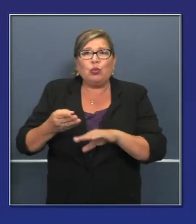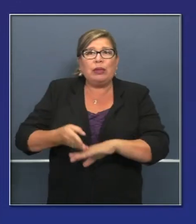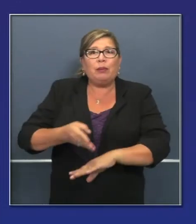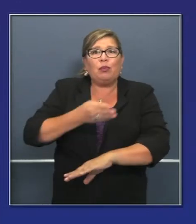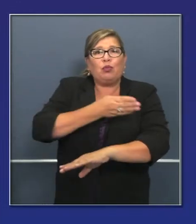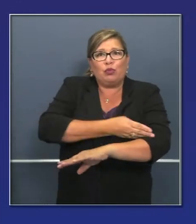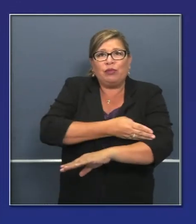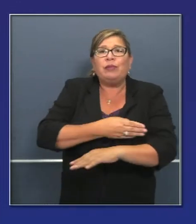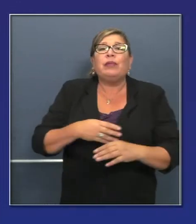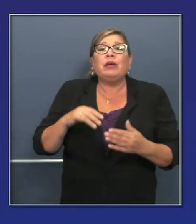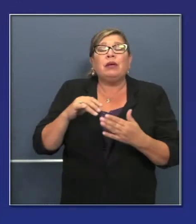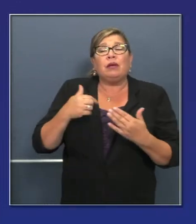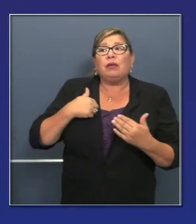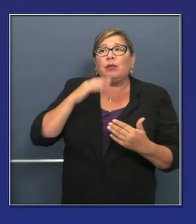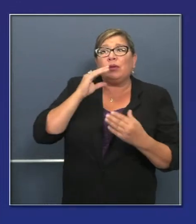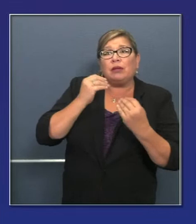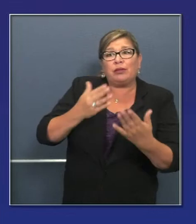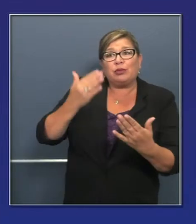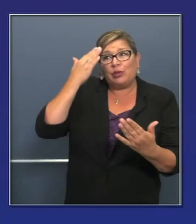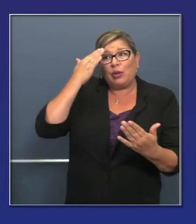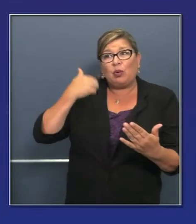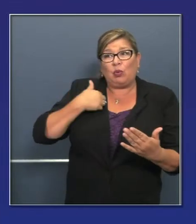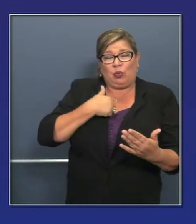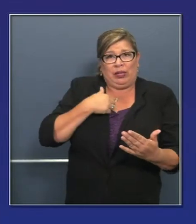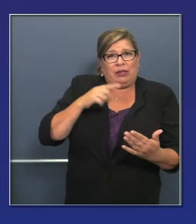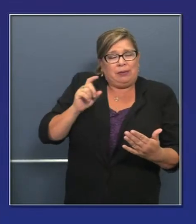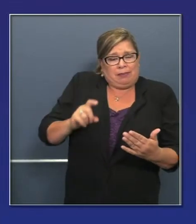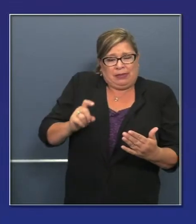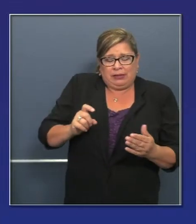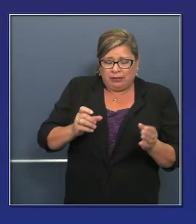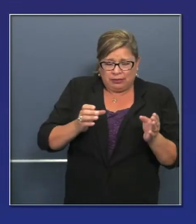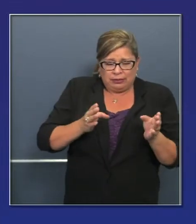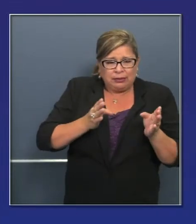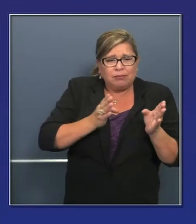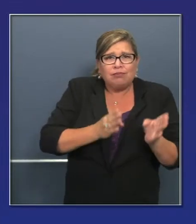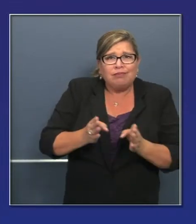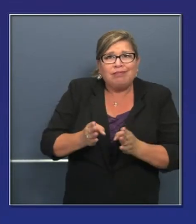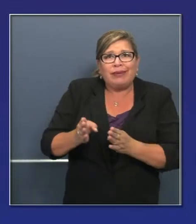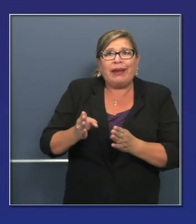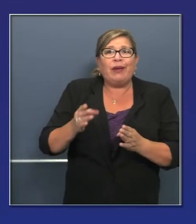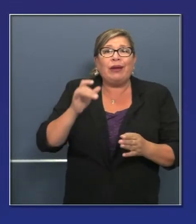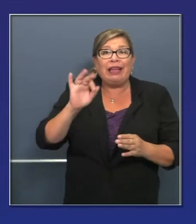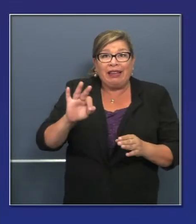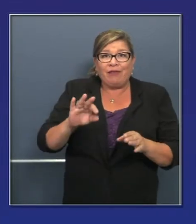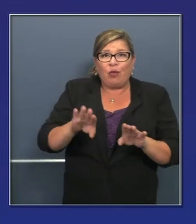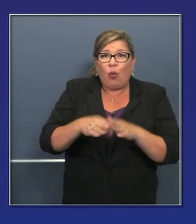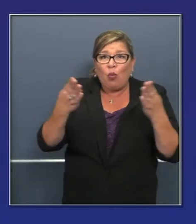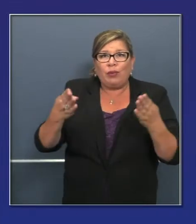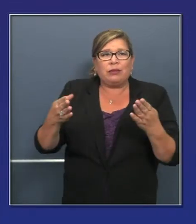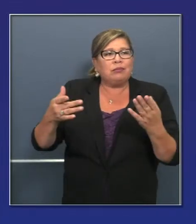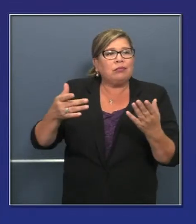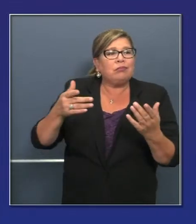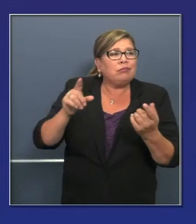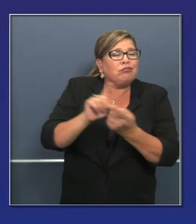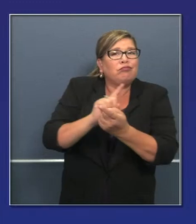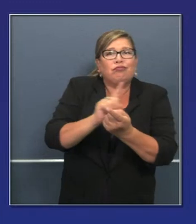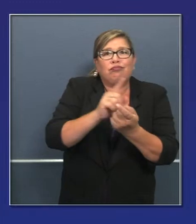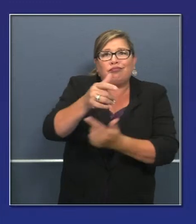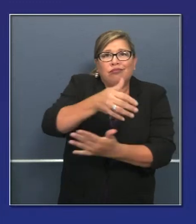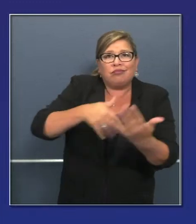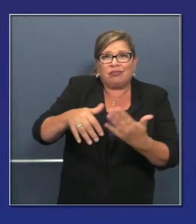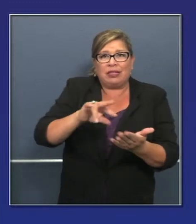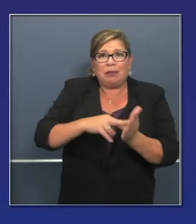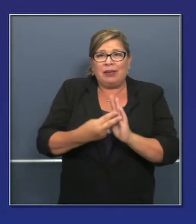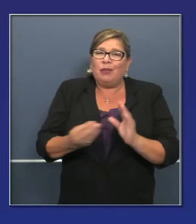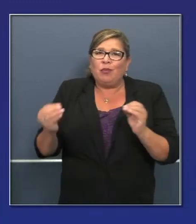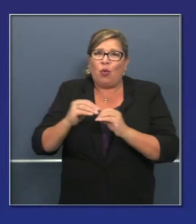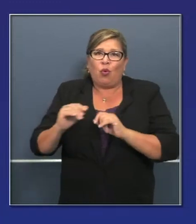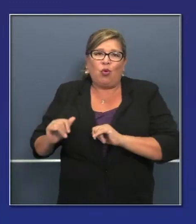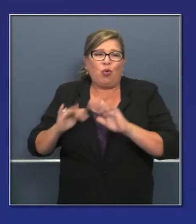that we would need to prepare for an increase in hospitalizations accordingly as I've noted on many